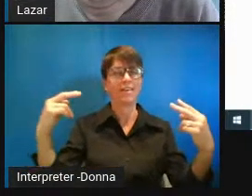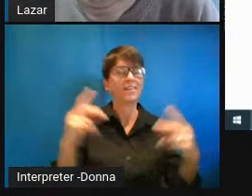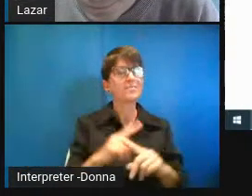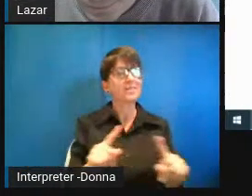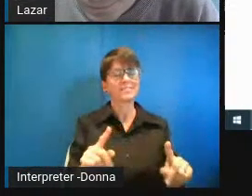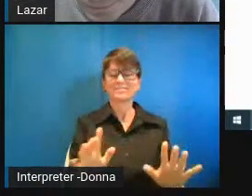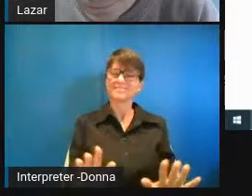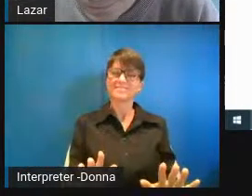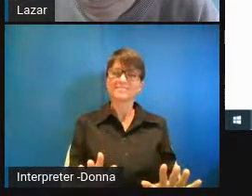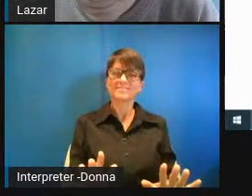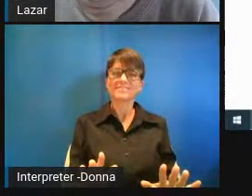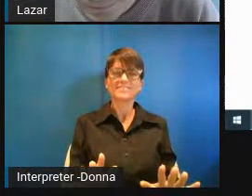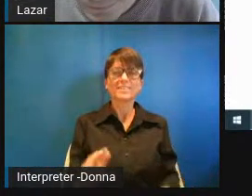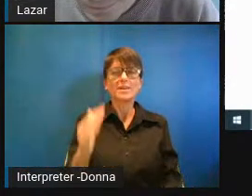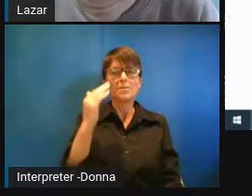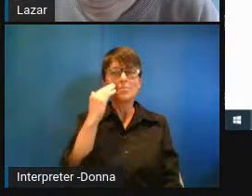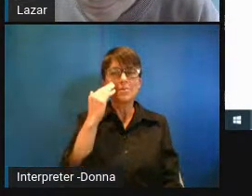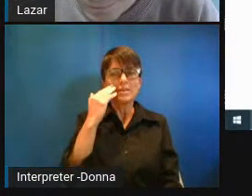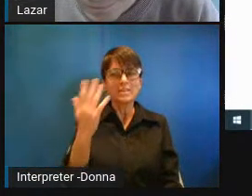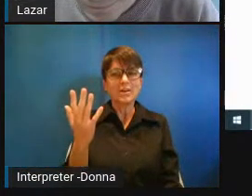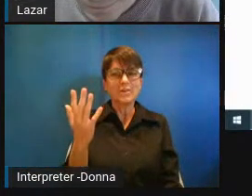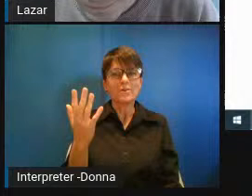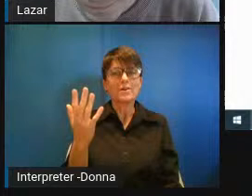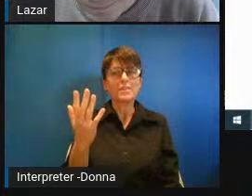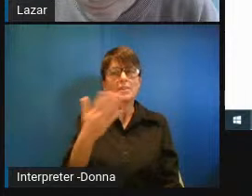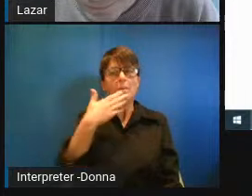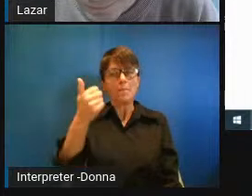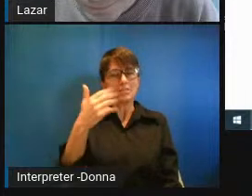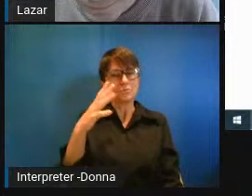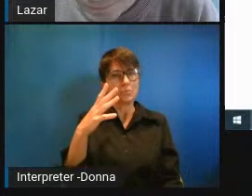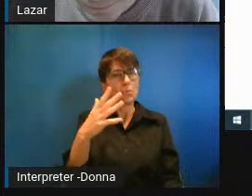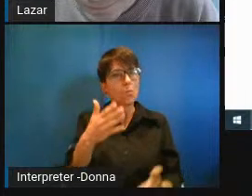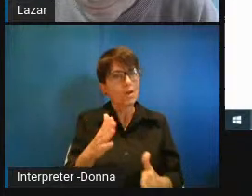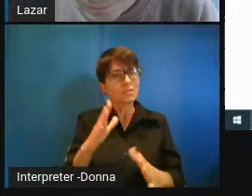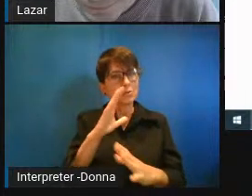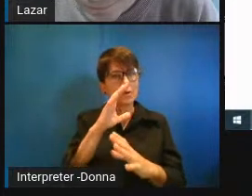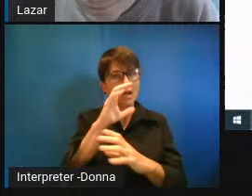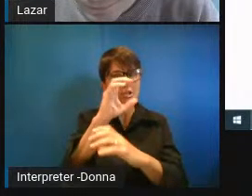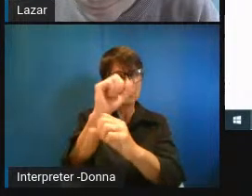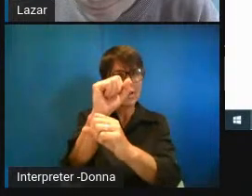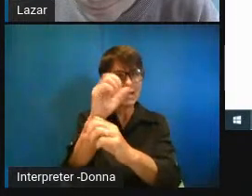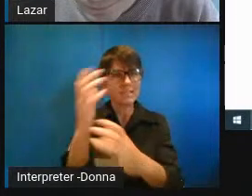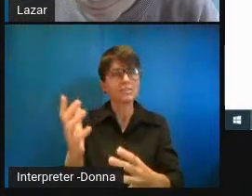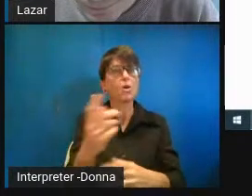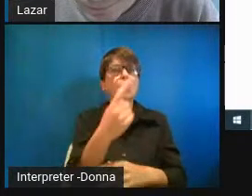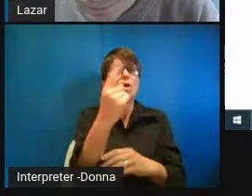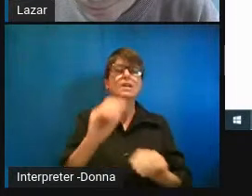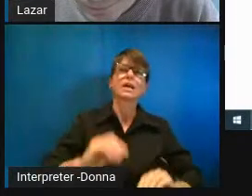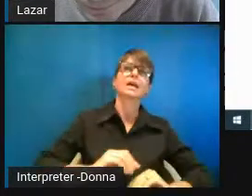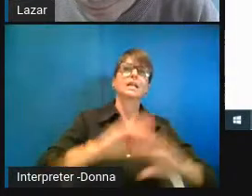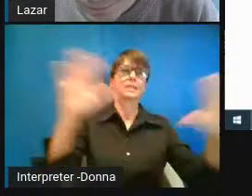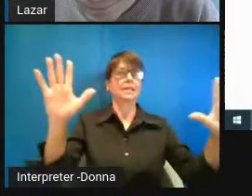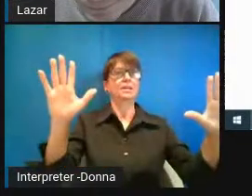audience? Like they do not know who they want to attract. So at we know it is a big part